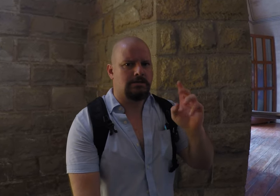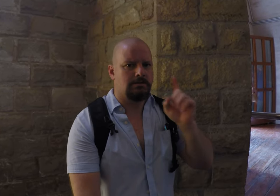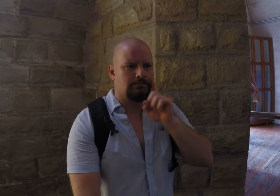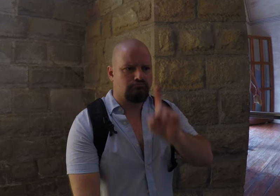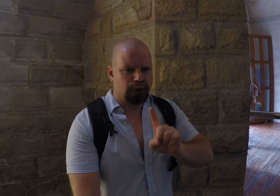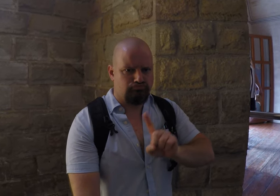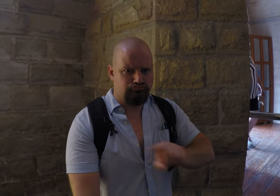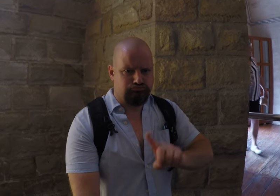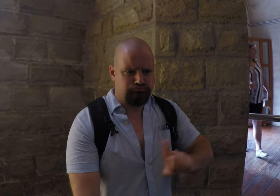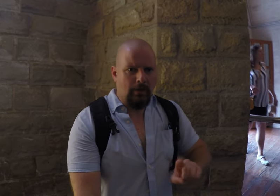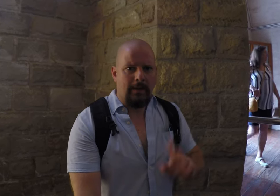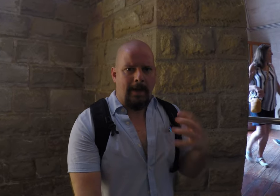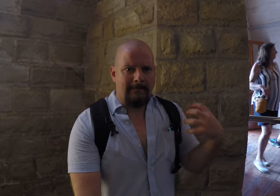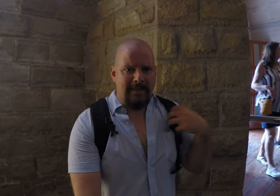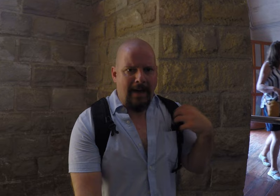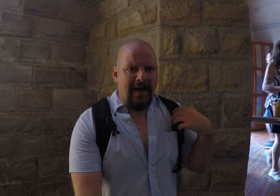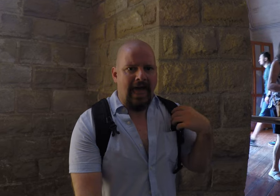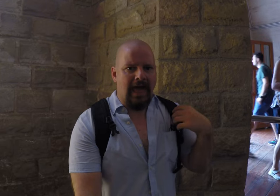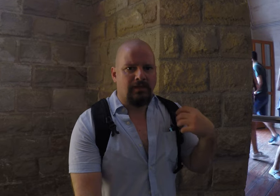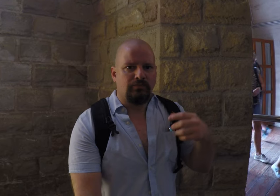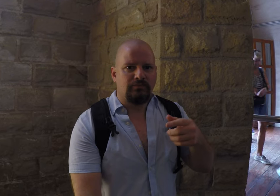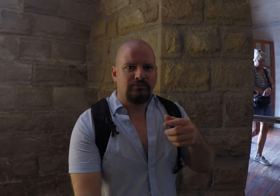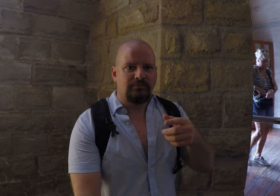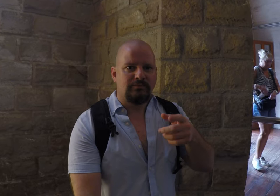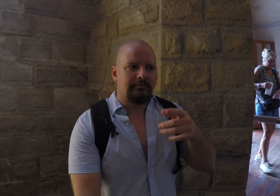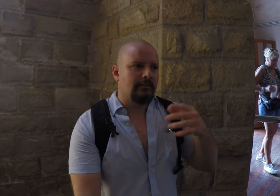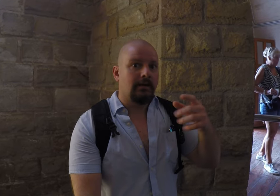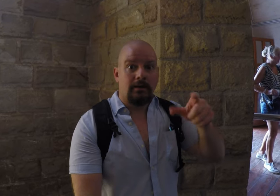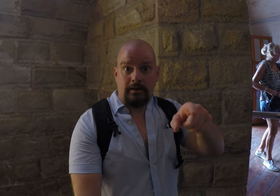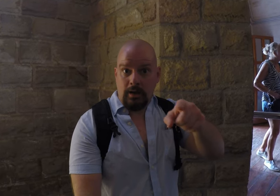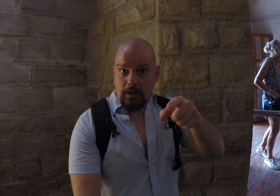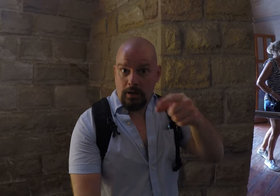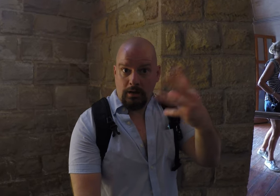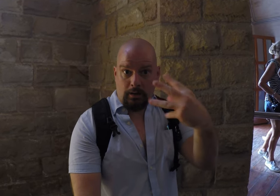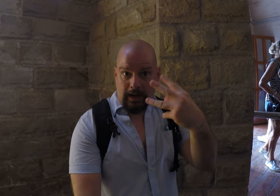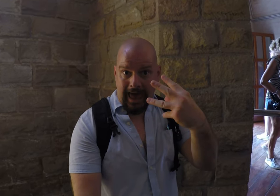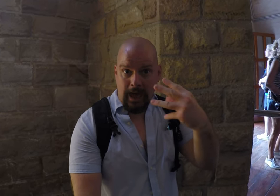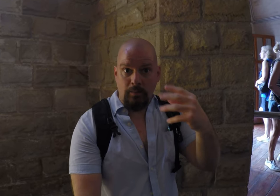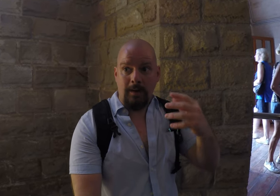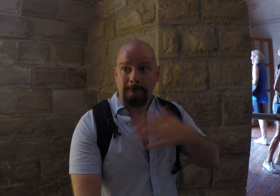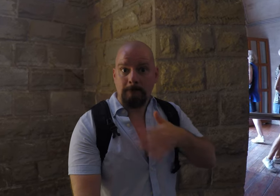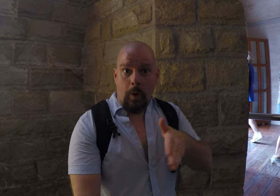They checked intensively through our backpacks, cameras, wallets,